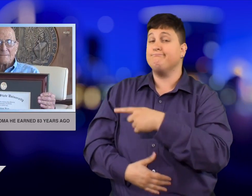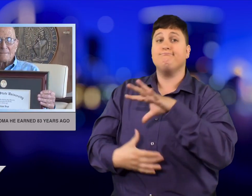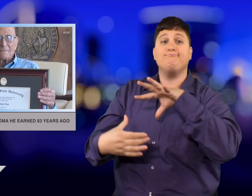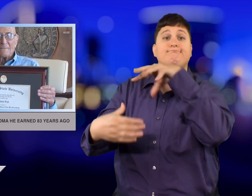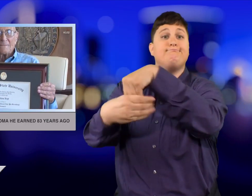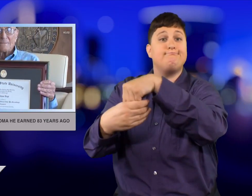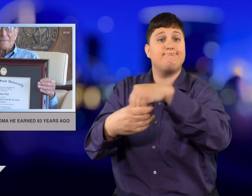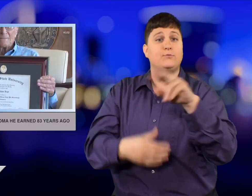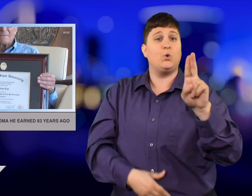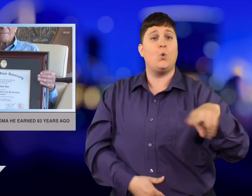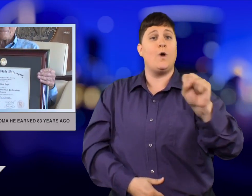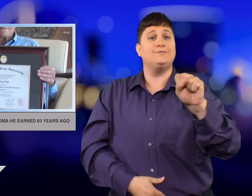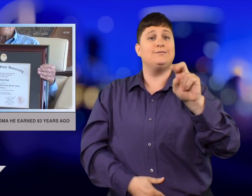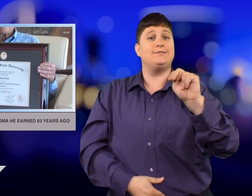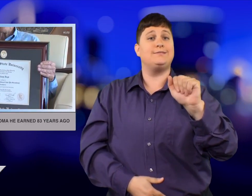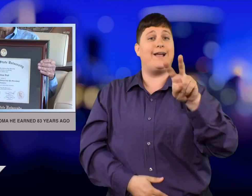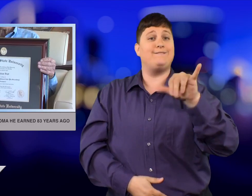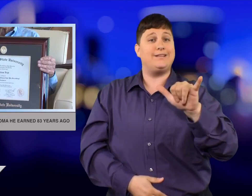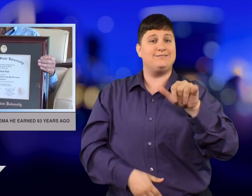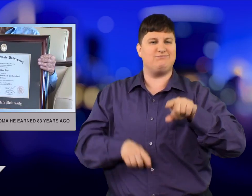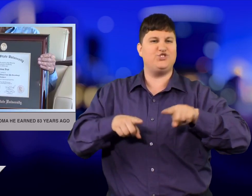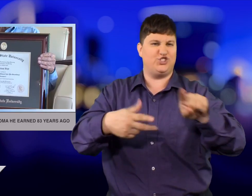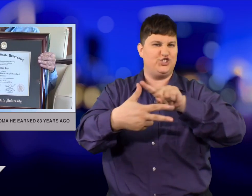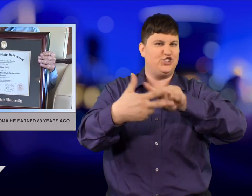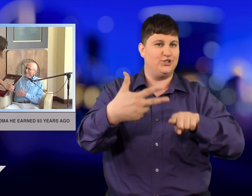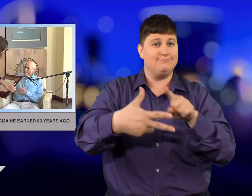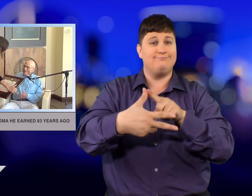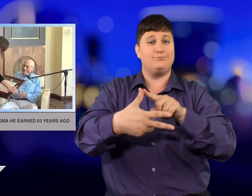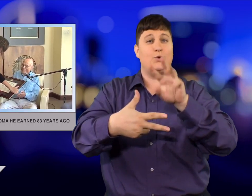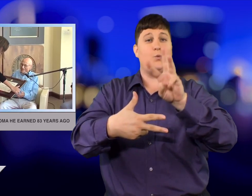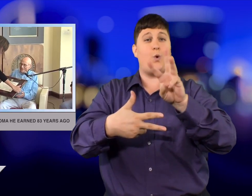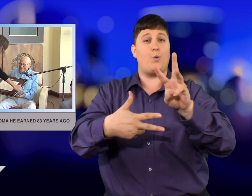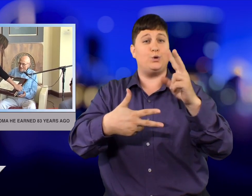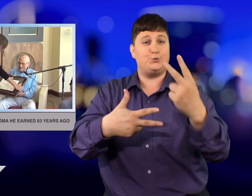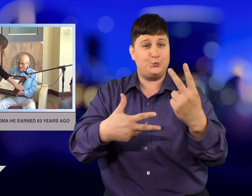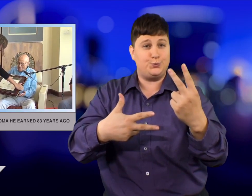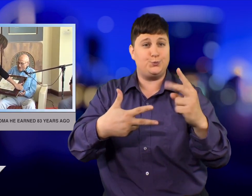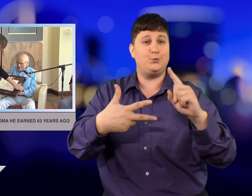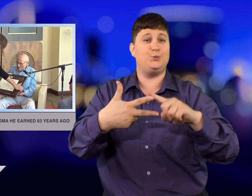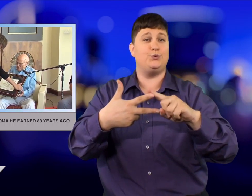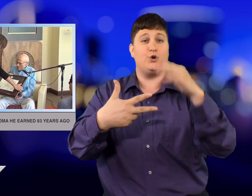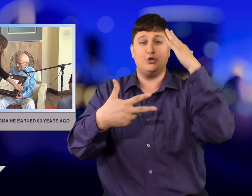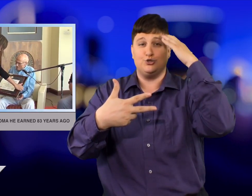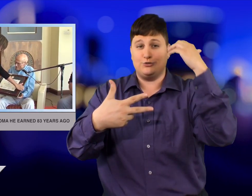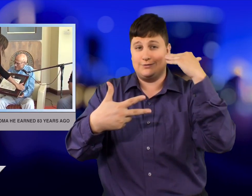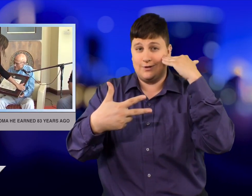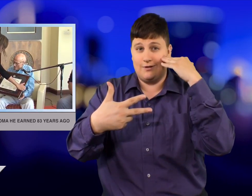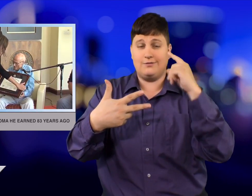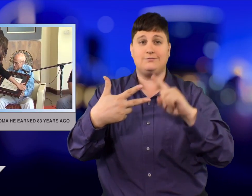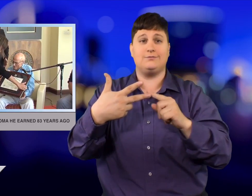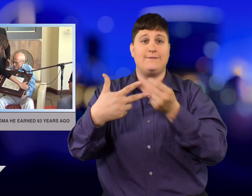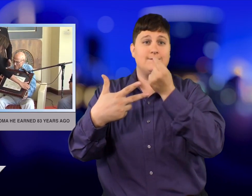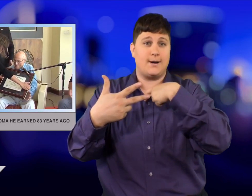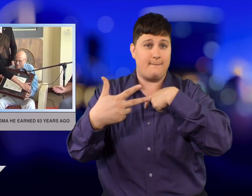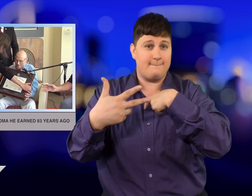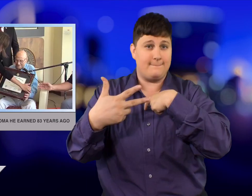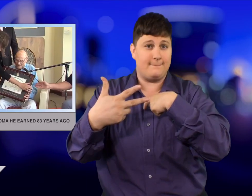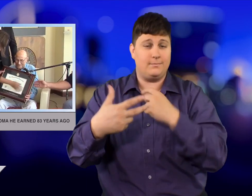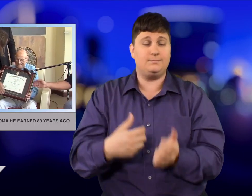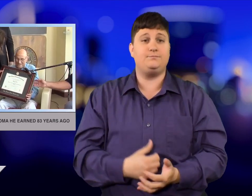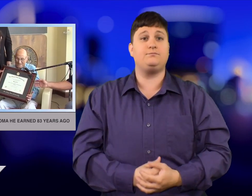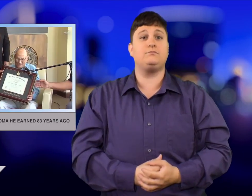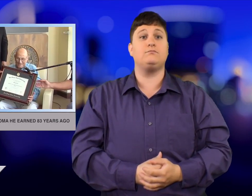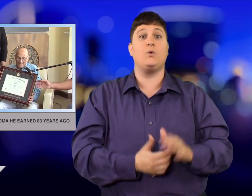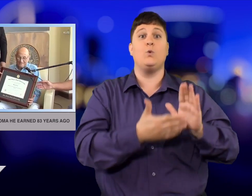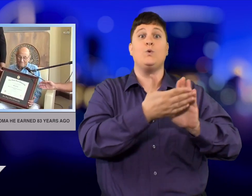Vogt went on to serve the US Navy during World War II, Korea and Vietnam.